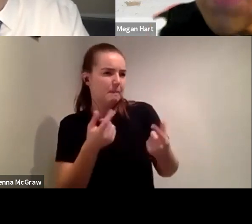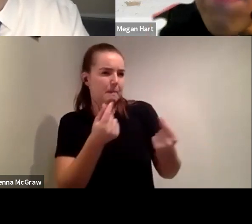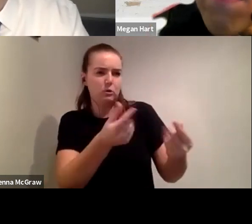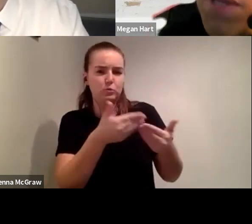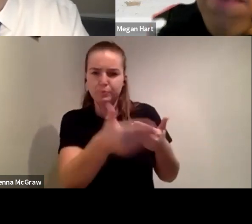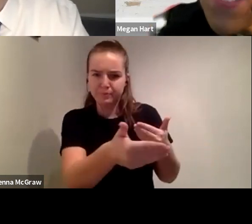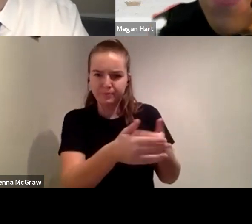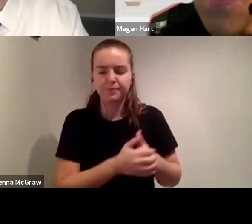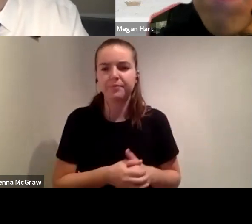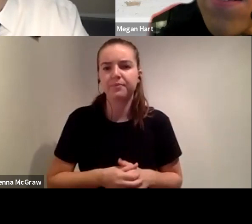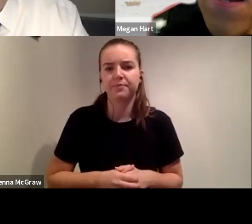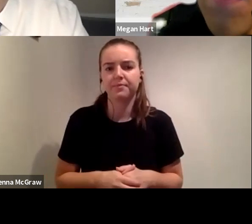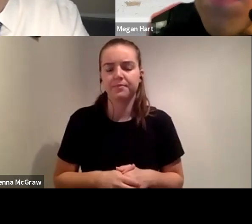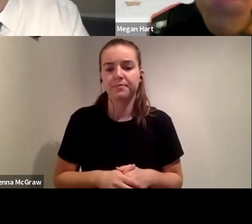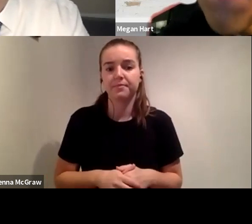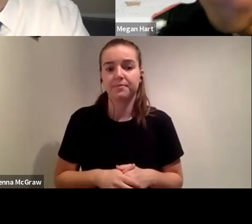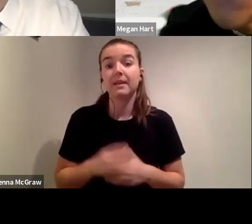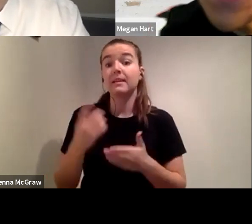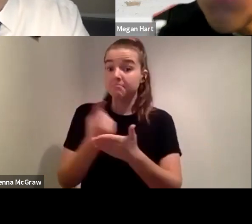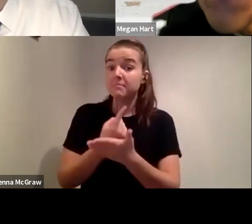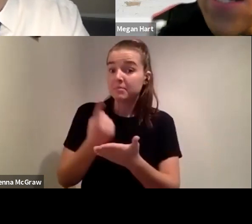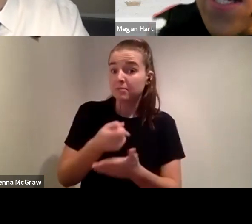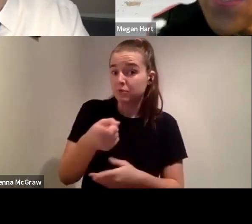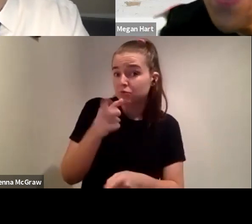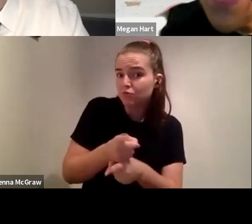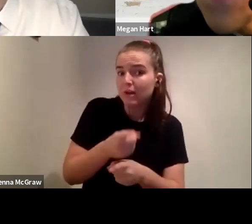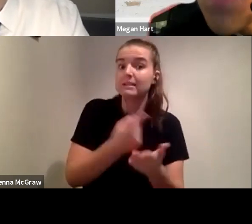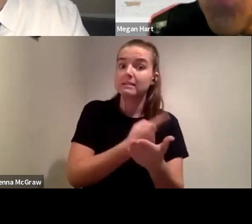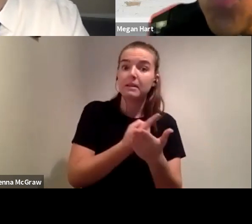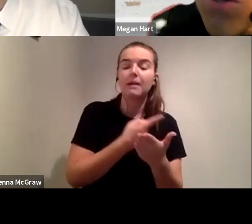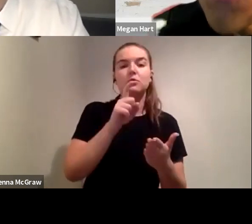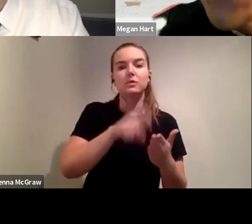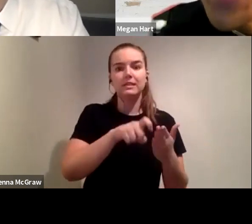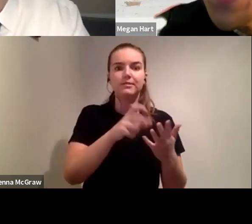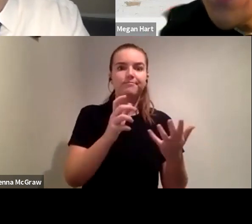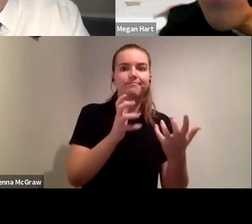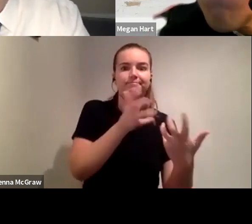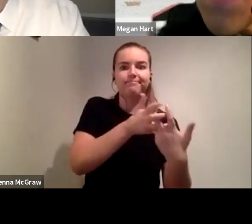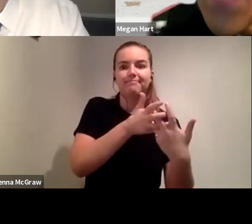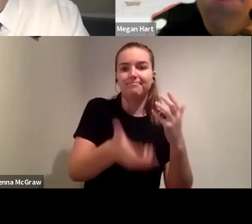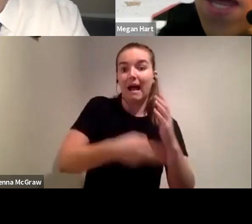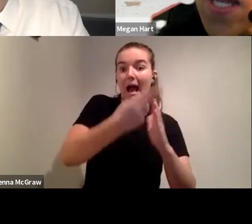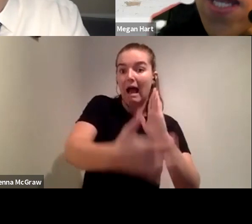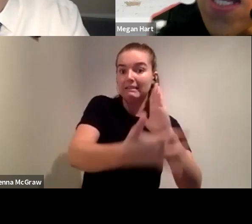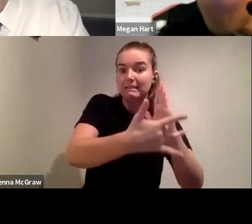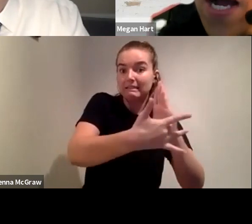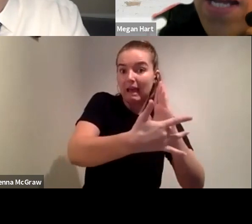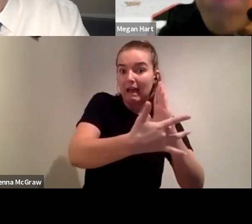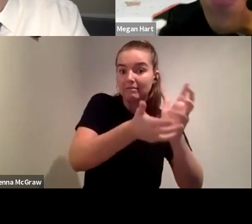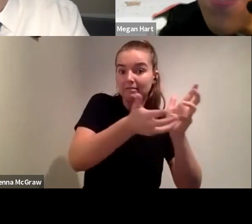You can kind of fill in the blank to determine what those accommodations may be.